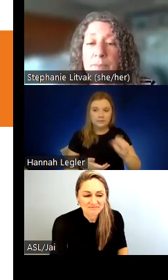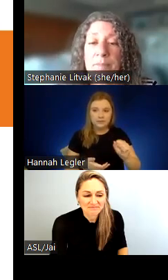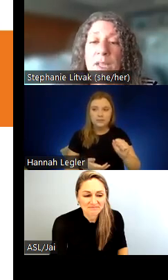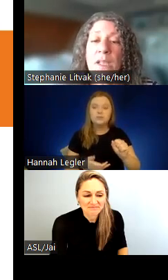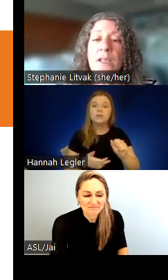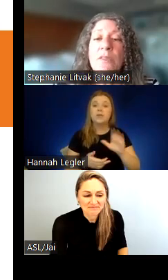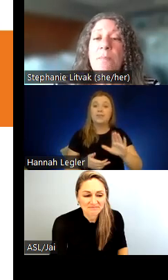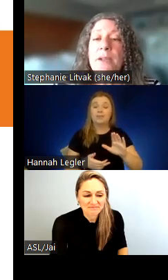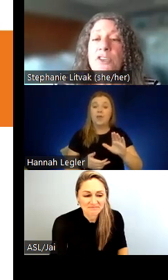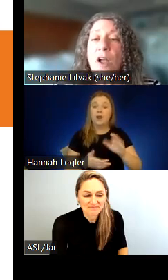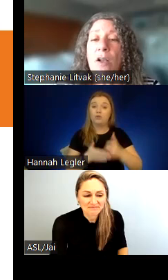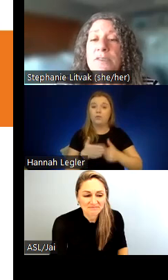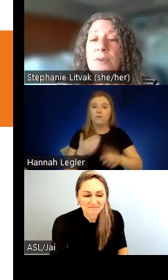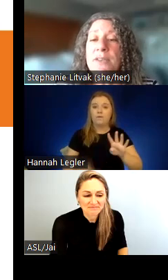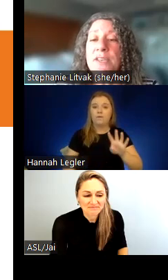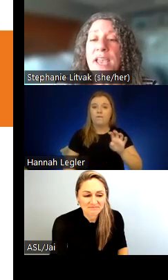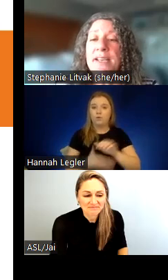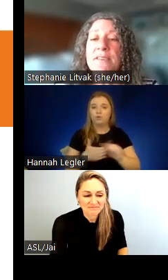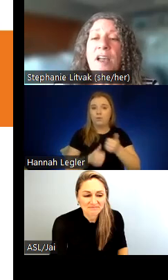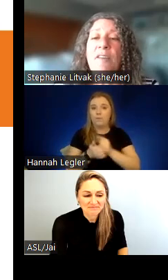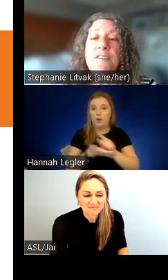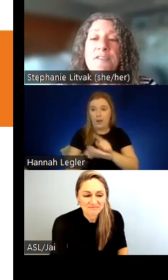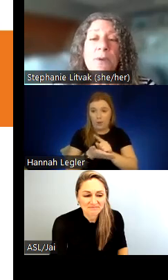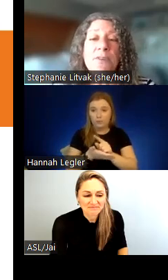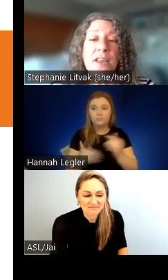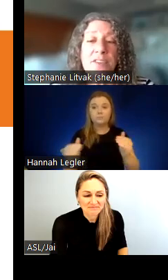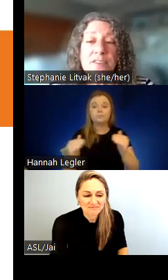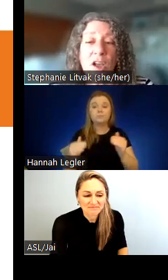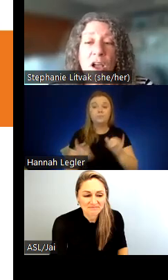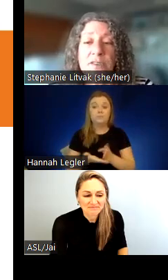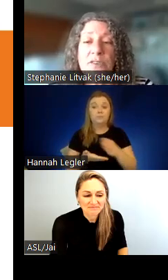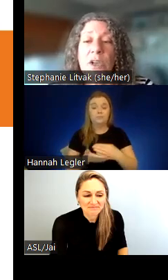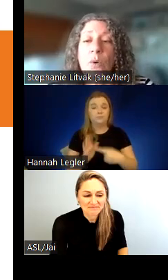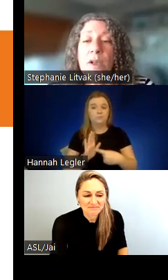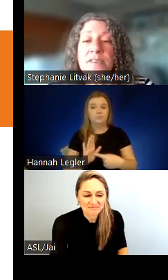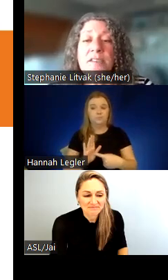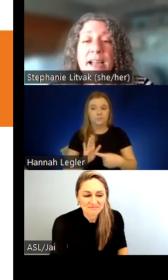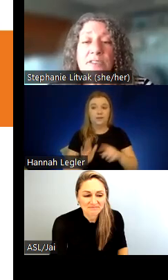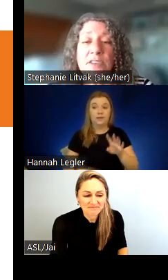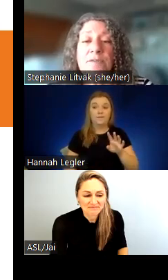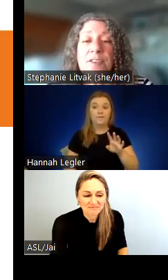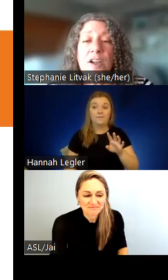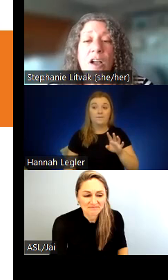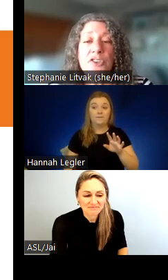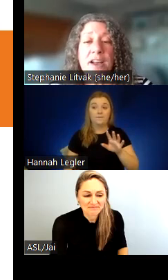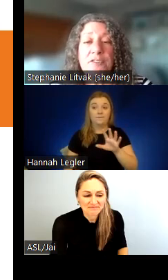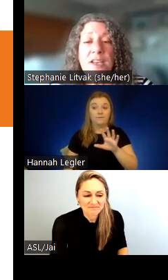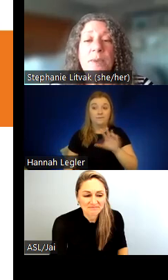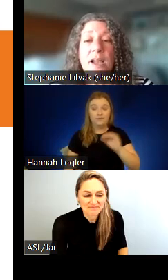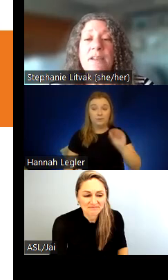hour. The budget also indicates that 50% of this cost was selected for the contract fee because